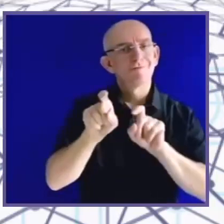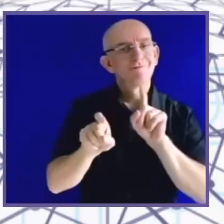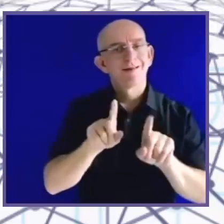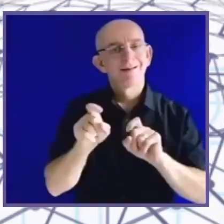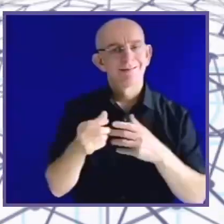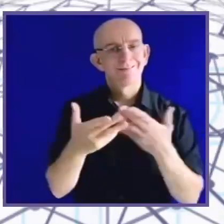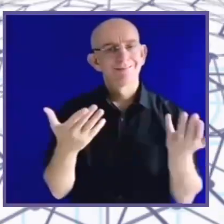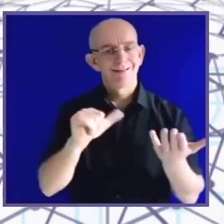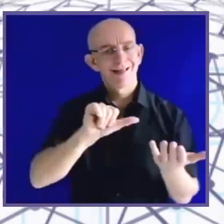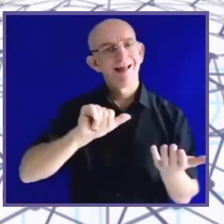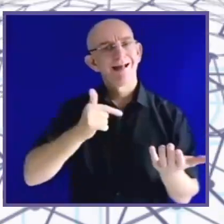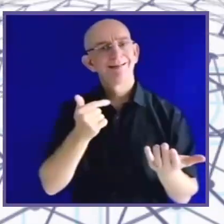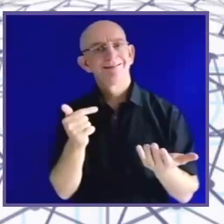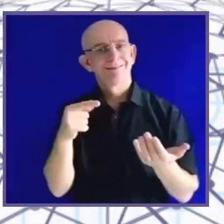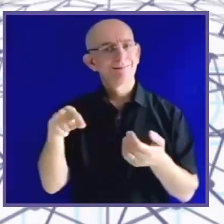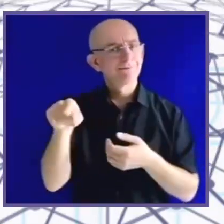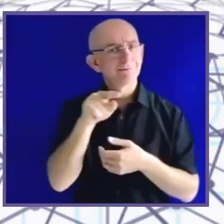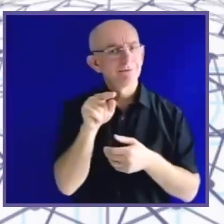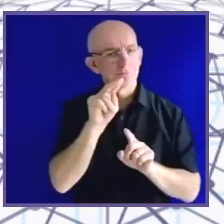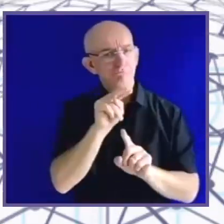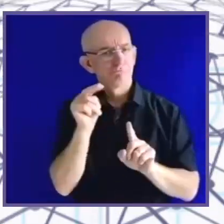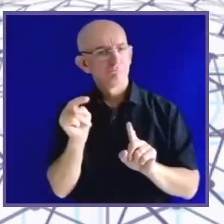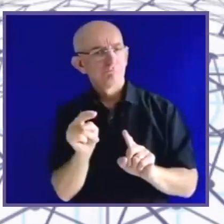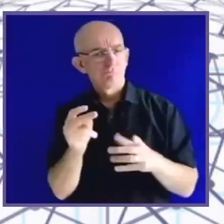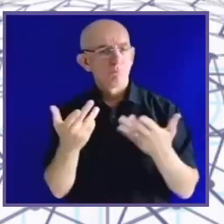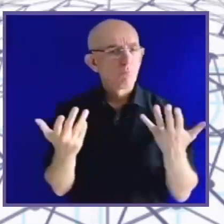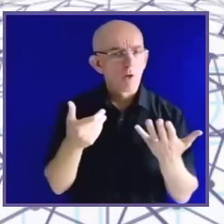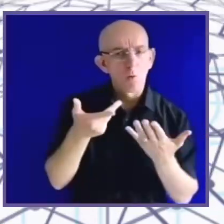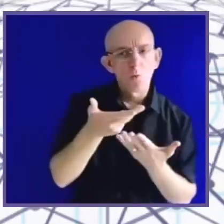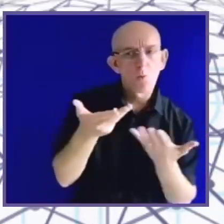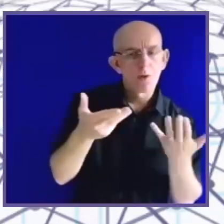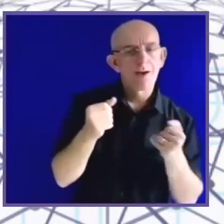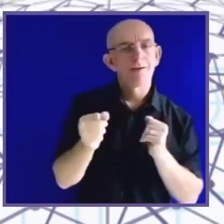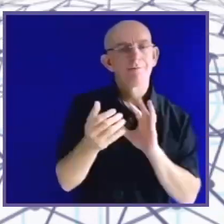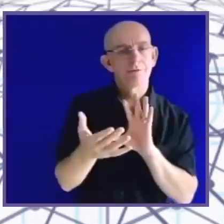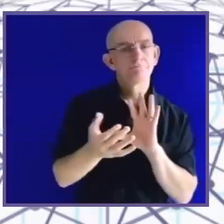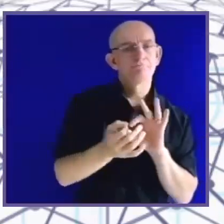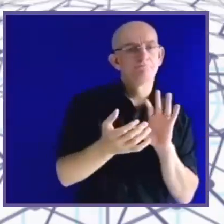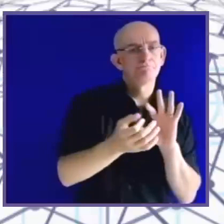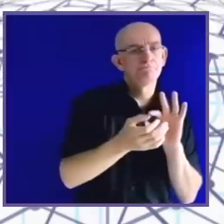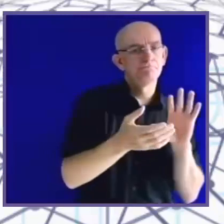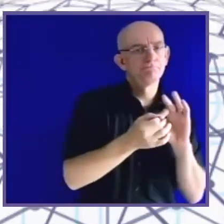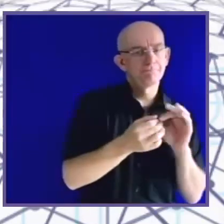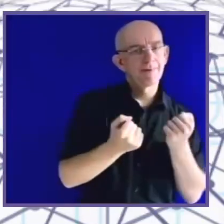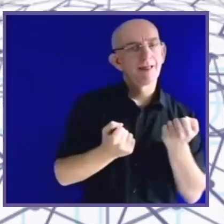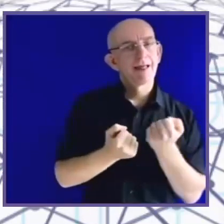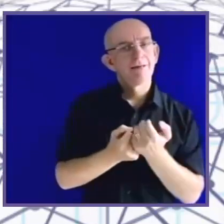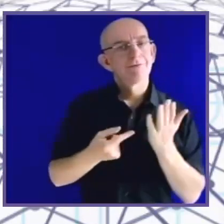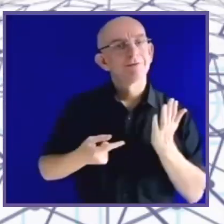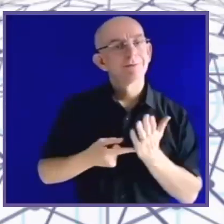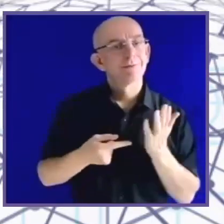the capacity building of persons with disabilities and their representative organisations.